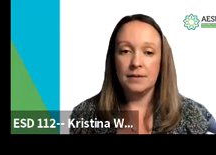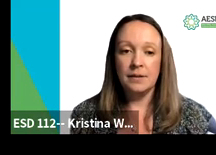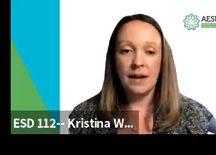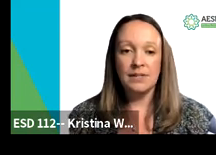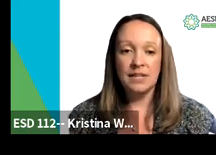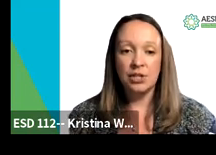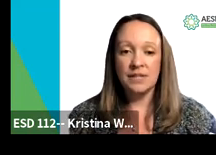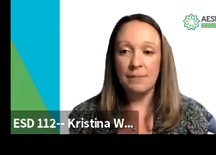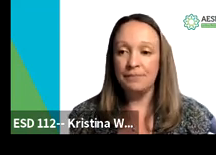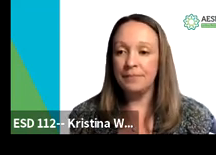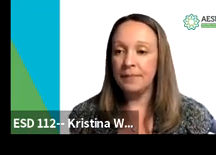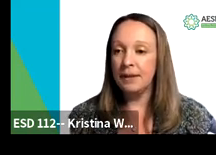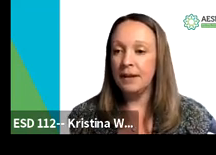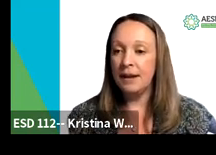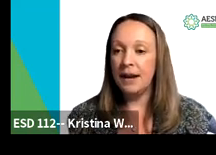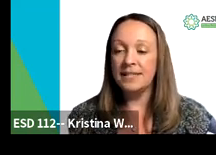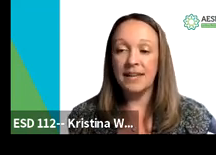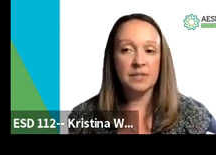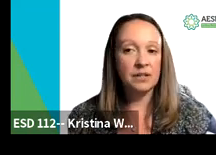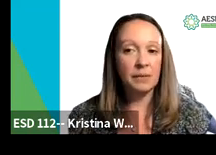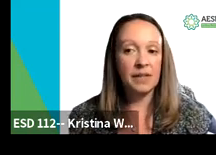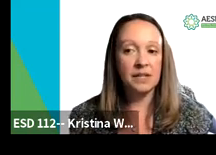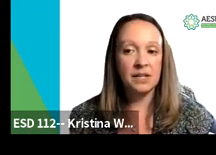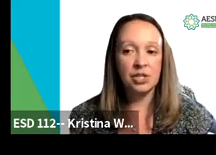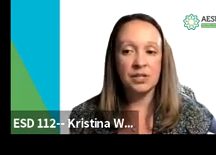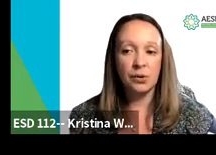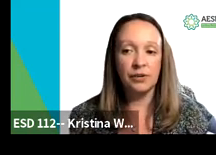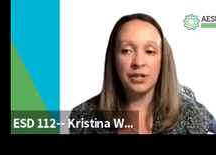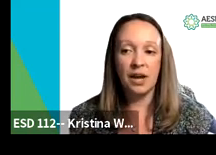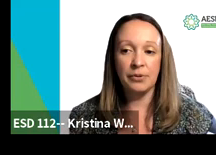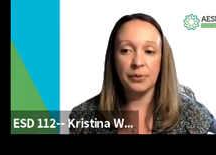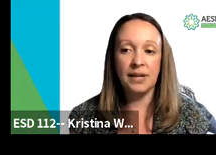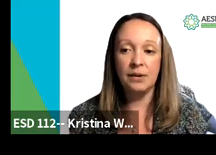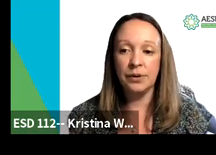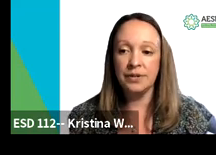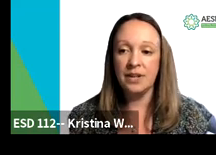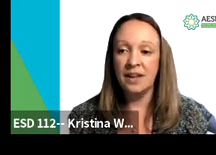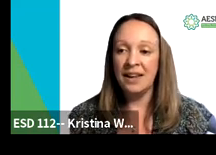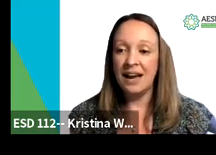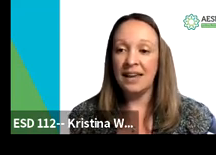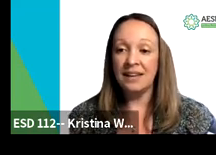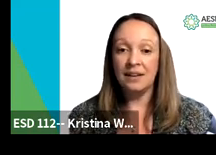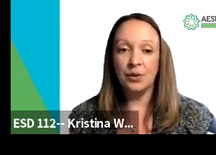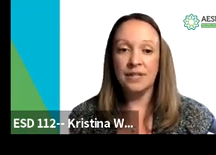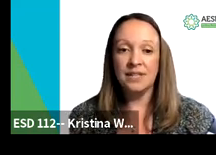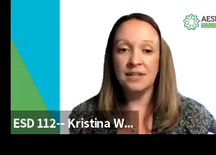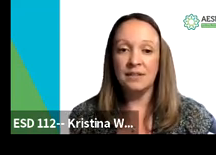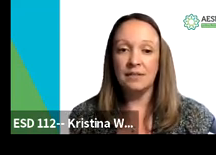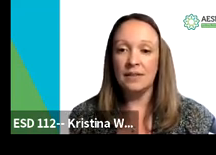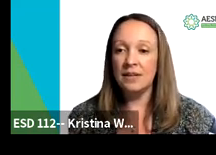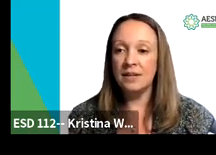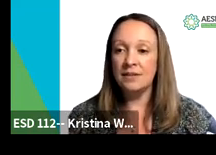ESD 112-- Kristina Wambold: So now you see it shows up. I said I was going to talk about that intention. So over in the top three corners. I can increase the in the event.